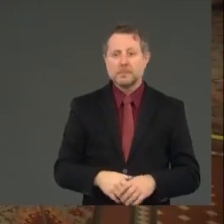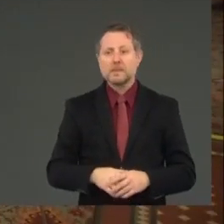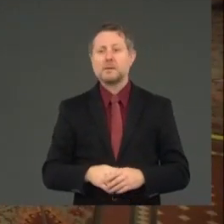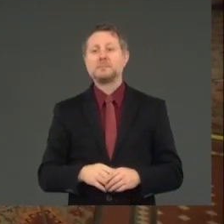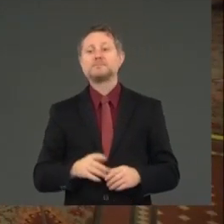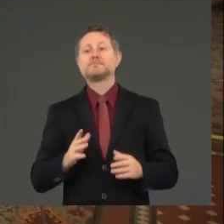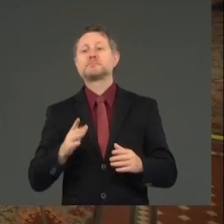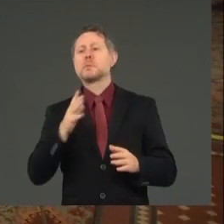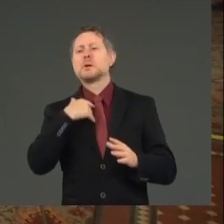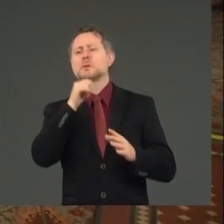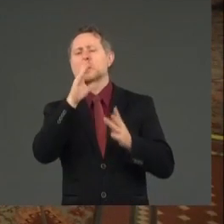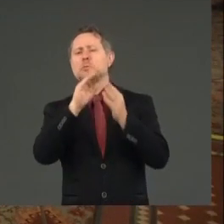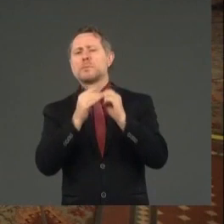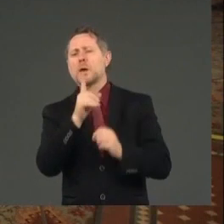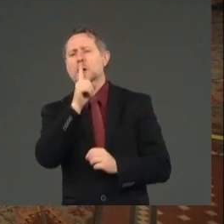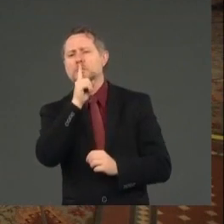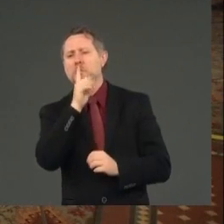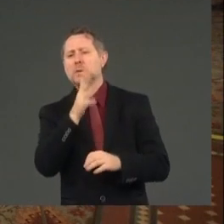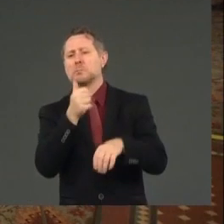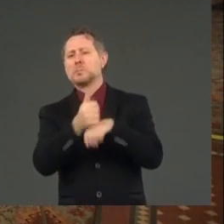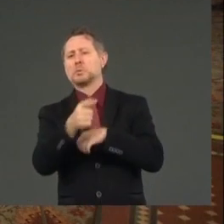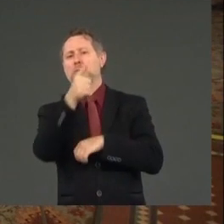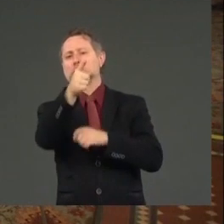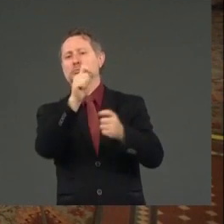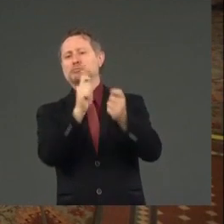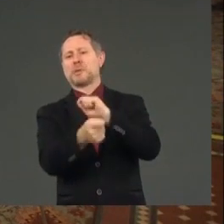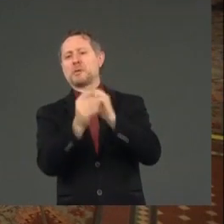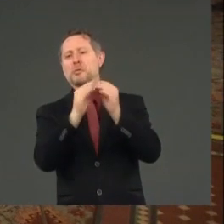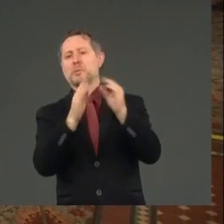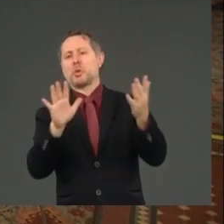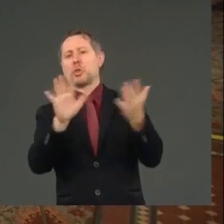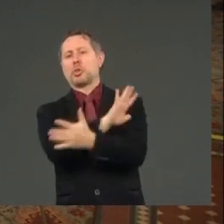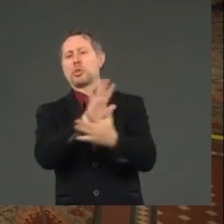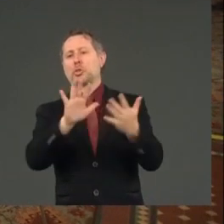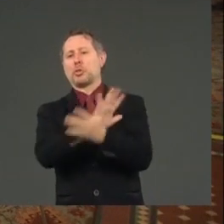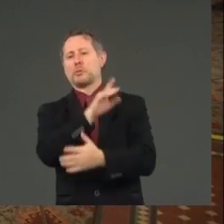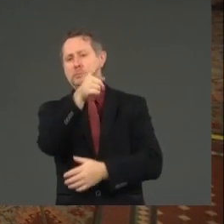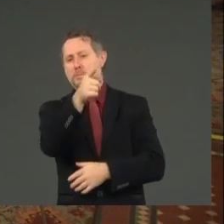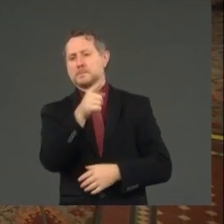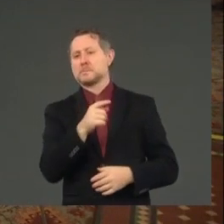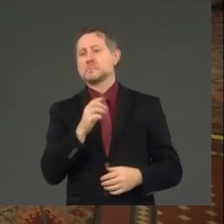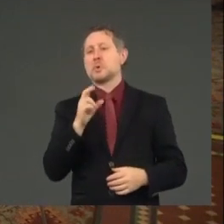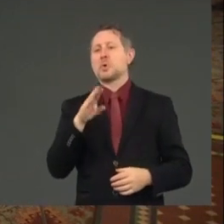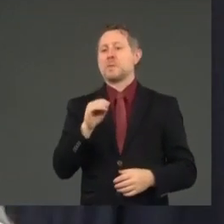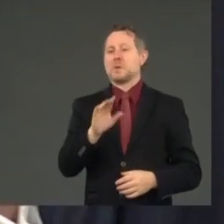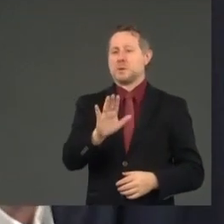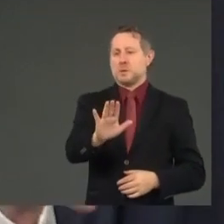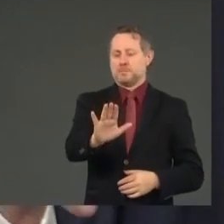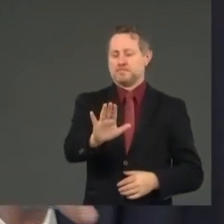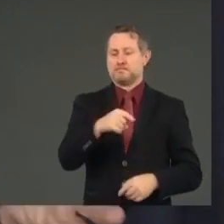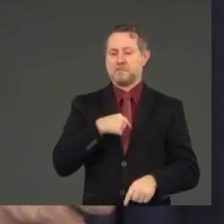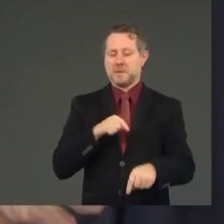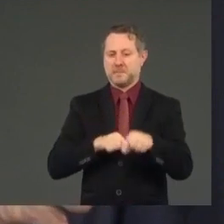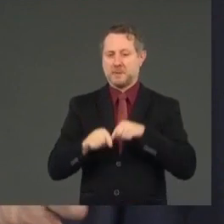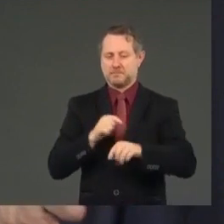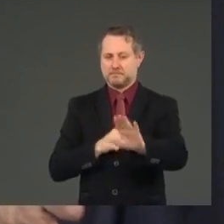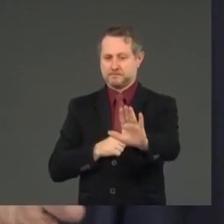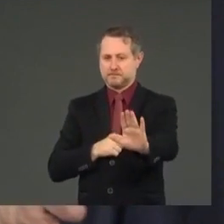I THINK THAT WILL STOP THE CONVERSATION. Reporter: ARE YOU CITING THE NUMBERS? BECAUSE THAT'S AN ACCUSATION, THAT YOU ARE CHANGING THE